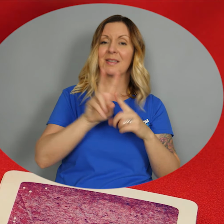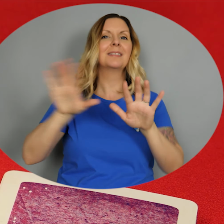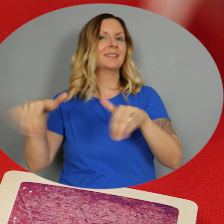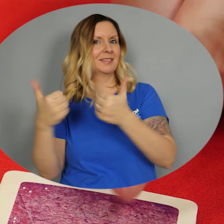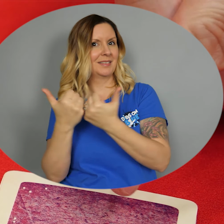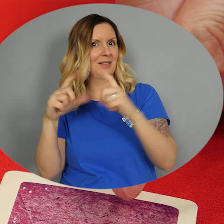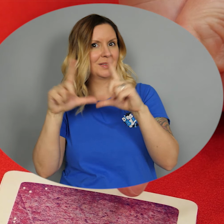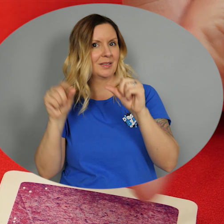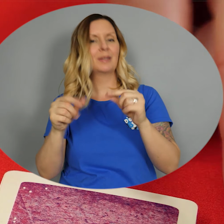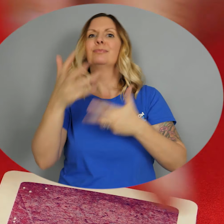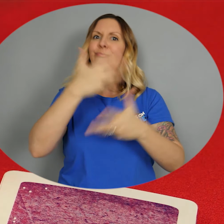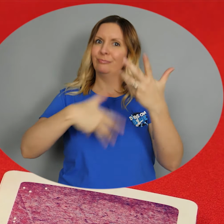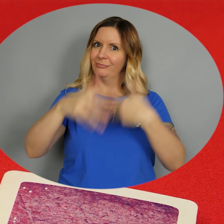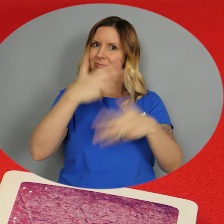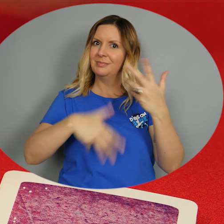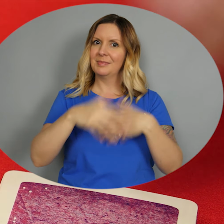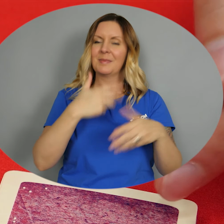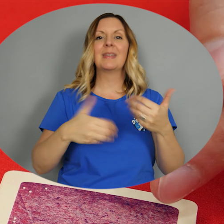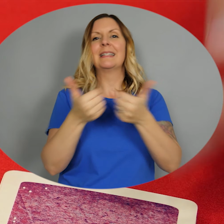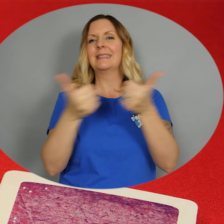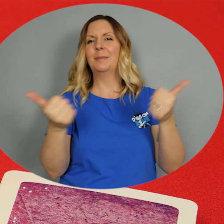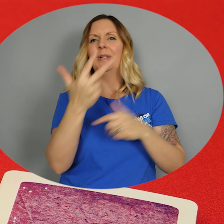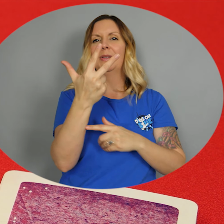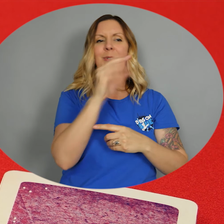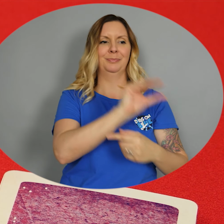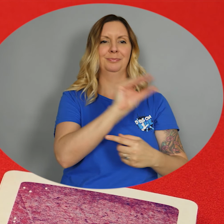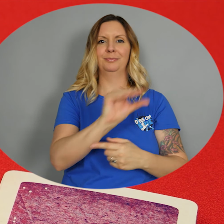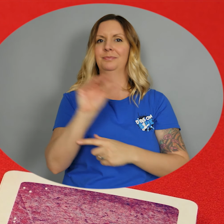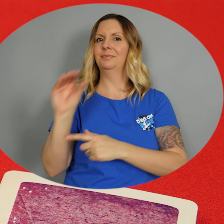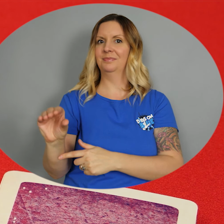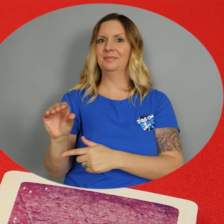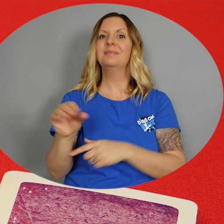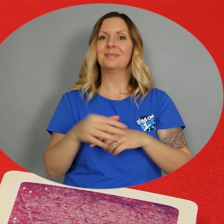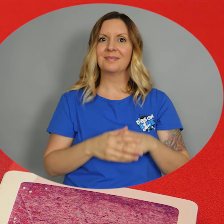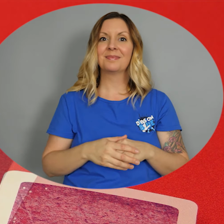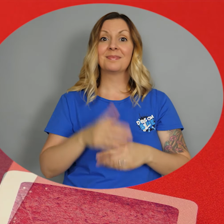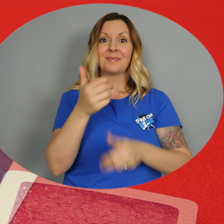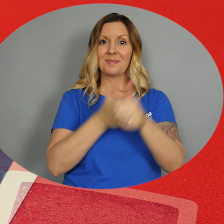vowel, and challenge cards into 3 face down decks, in the center of the play area. Then